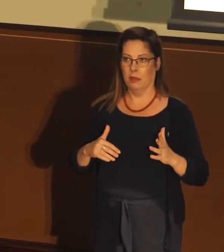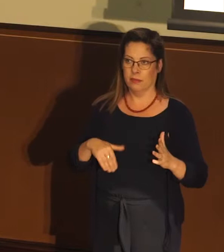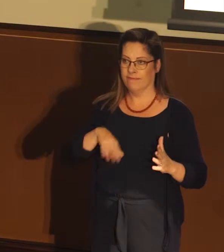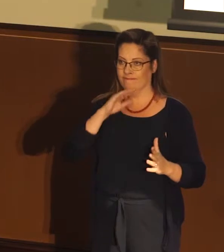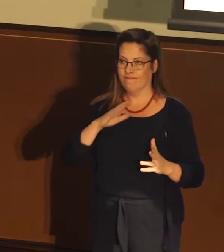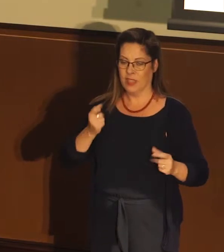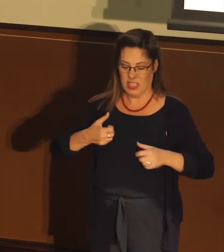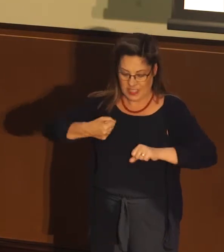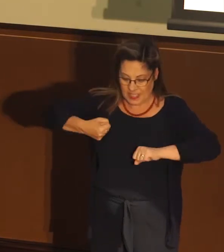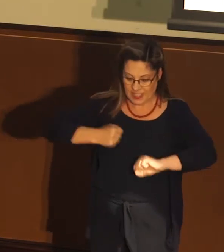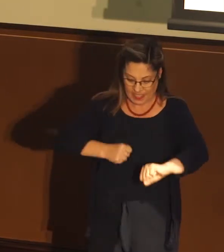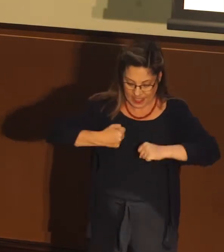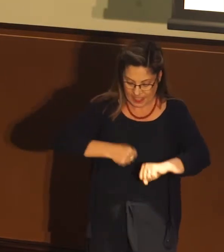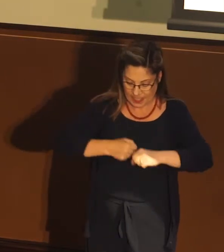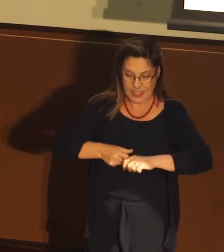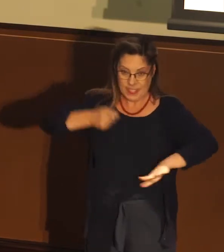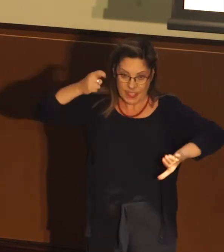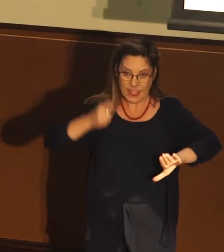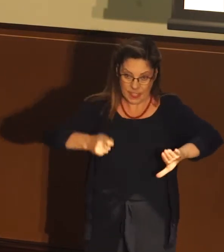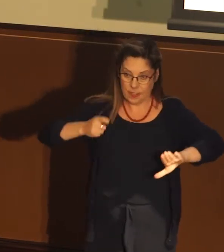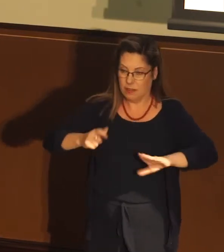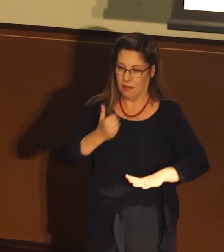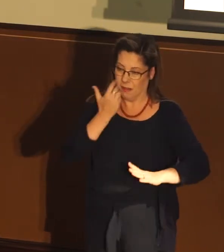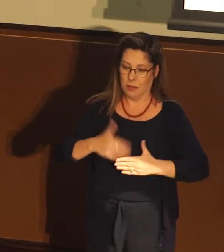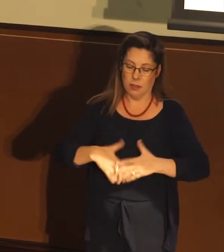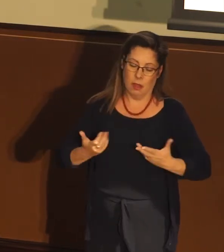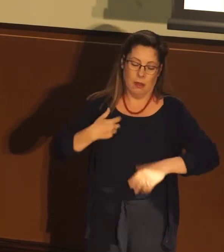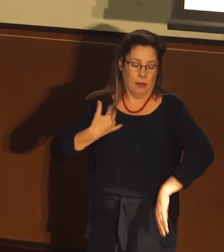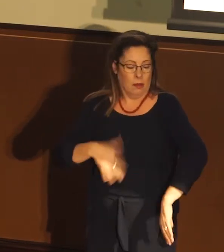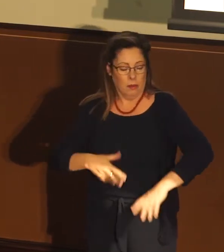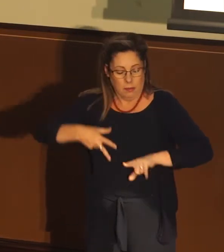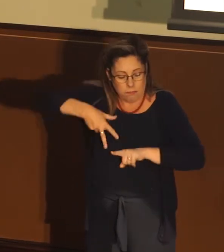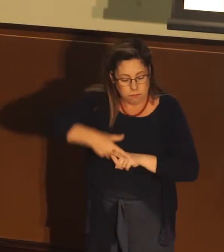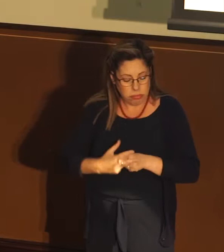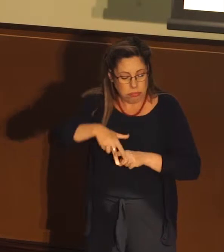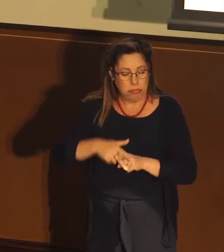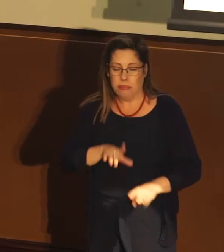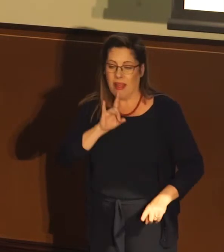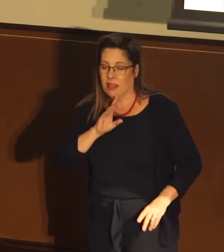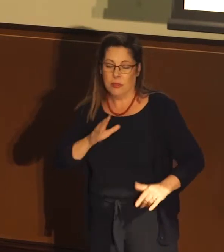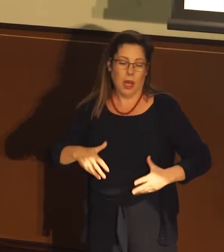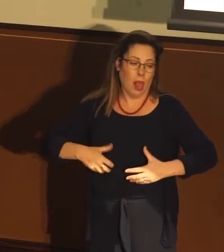They don't wanna be doing the things that they do every single day, either plumbing or electrical work or whatever.